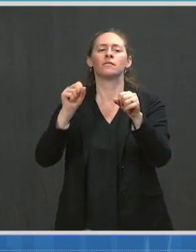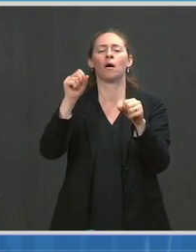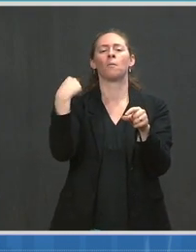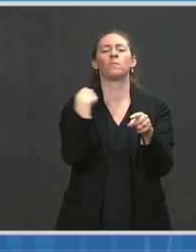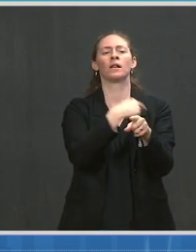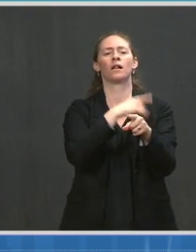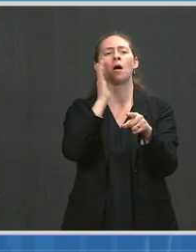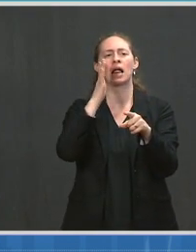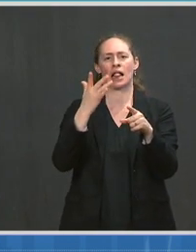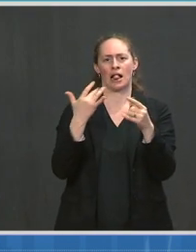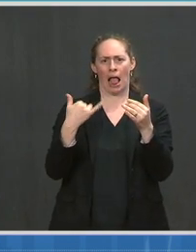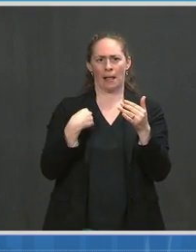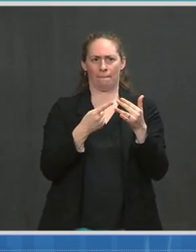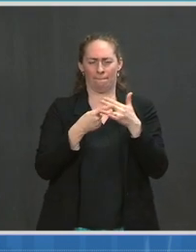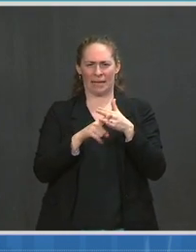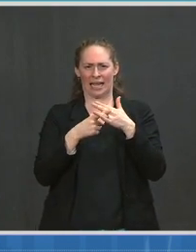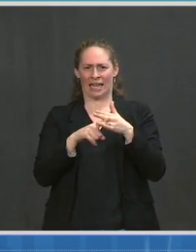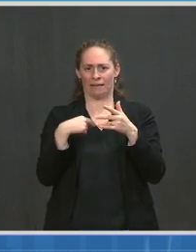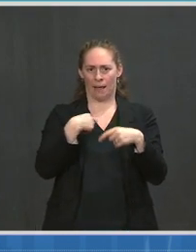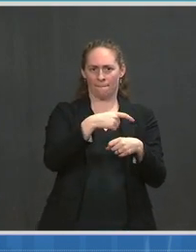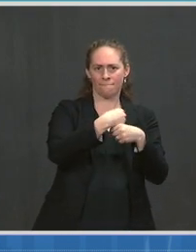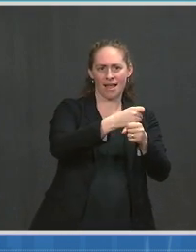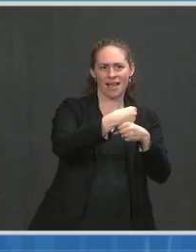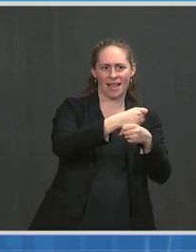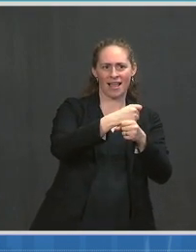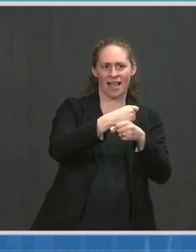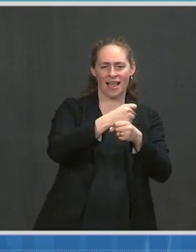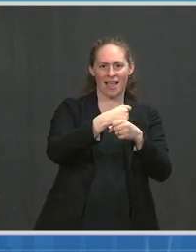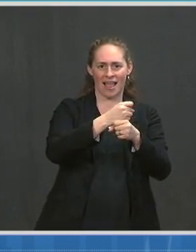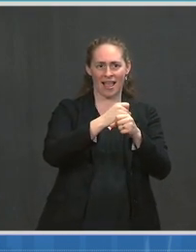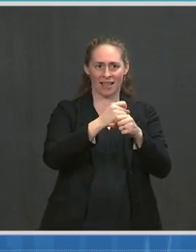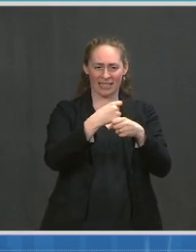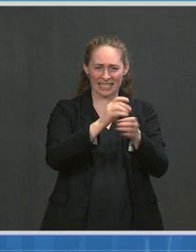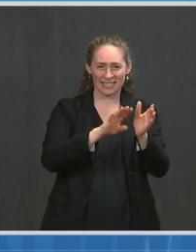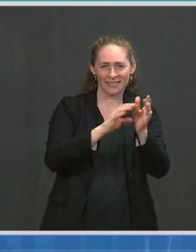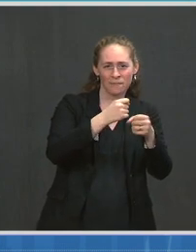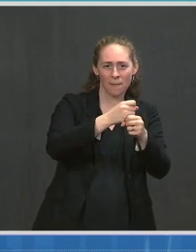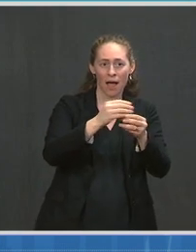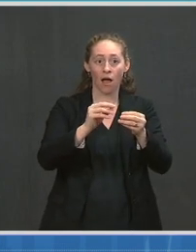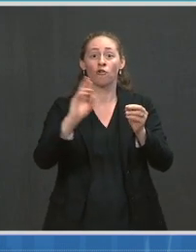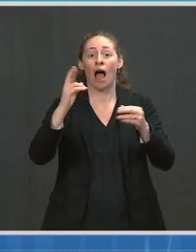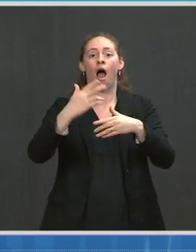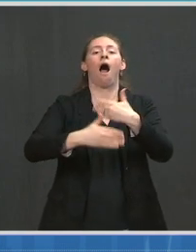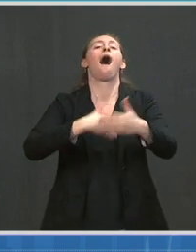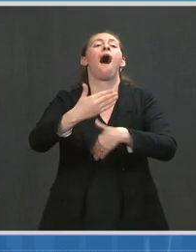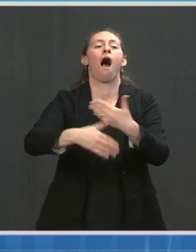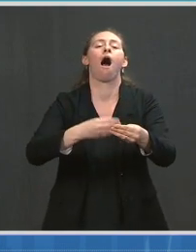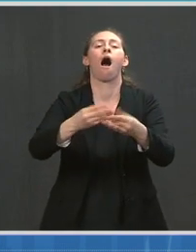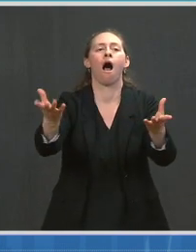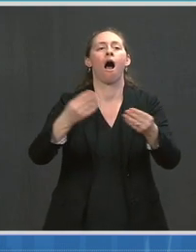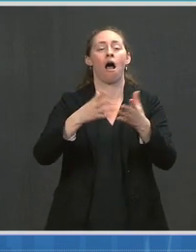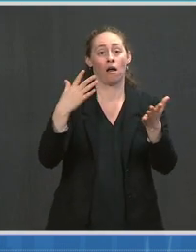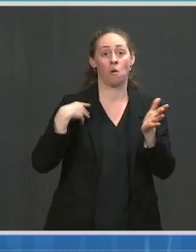they are ramping up. We are expecting a significant number of doses and we talked to the governors and our federal partners